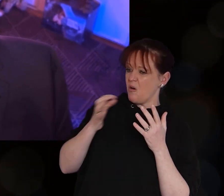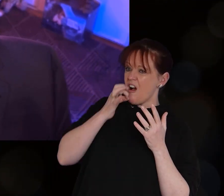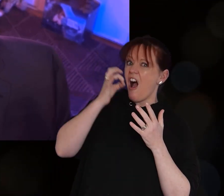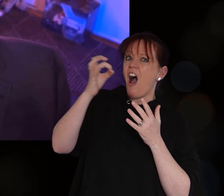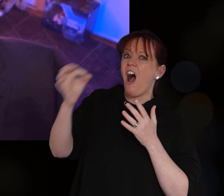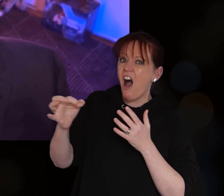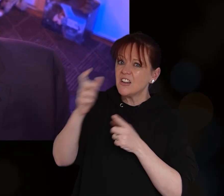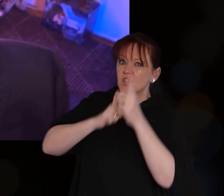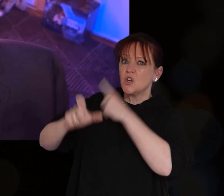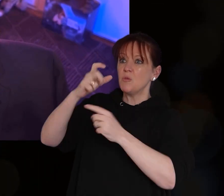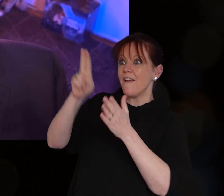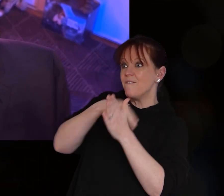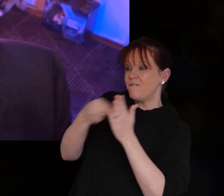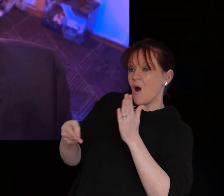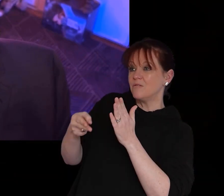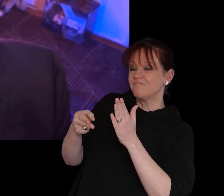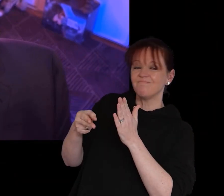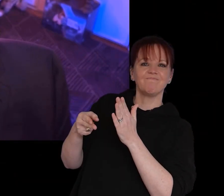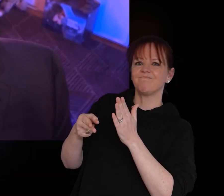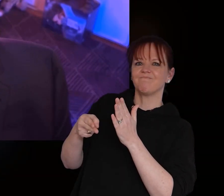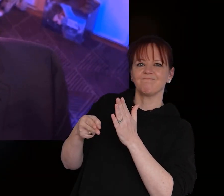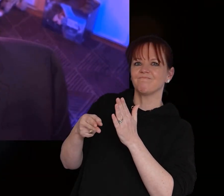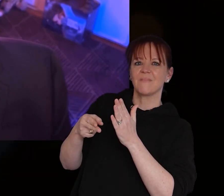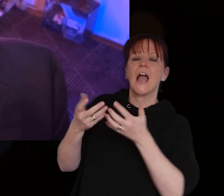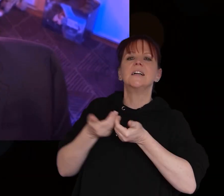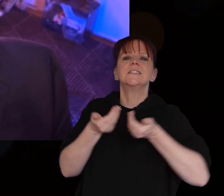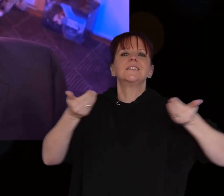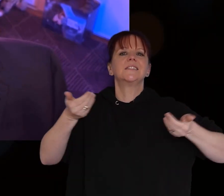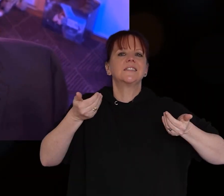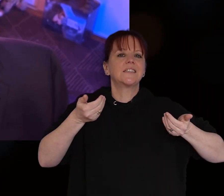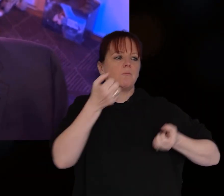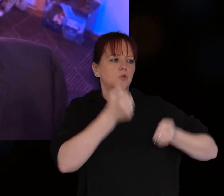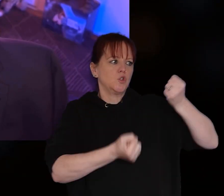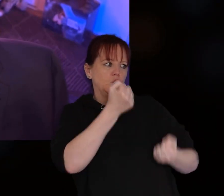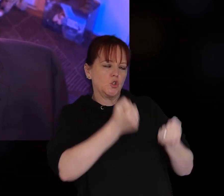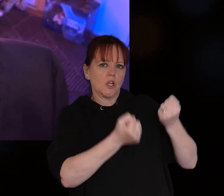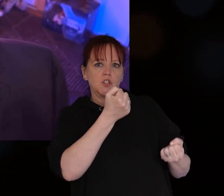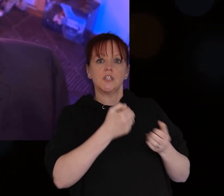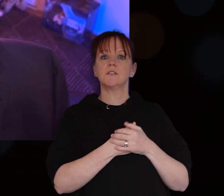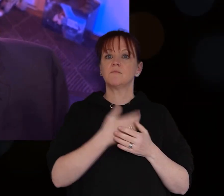So it has its own separate nominating and judging panel. If you'd like to know more about that,